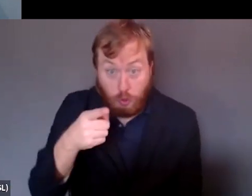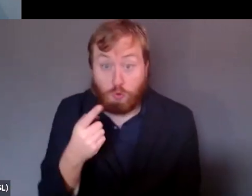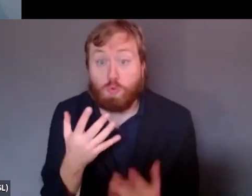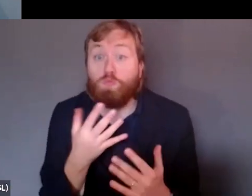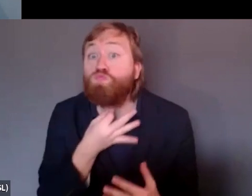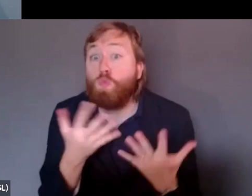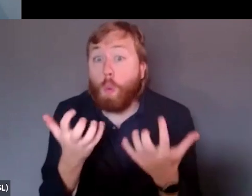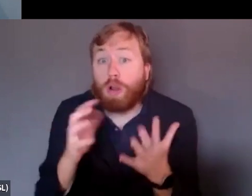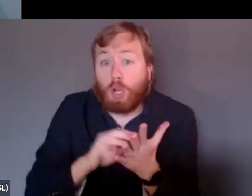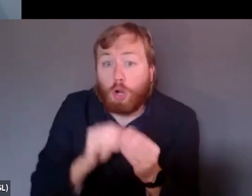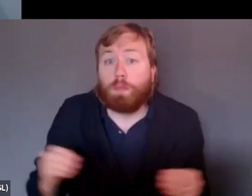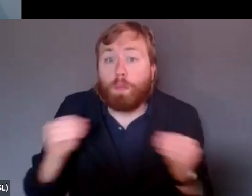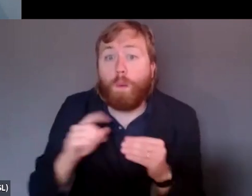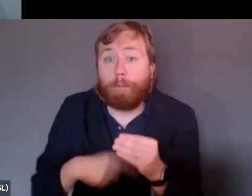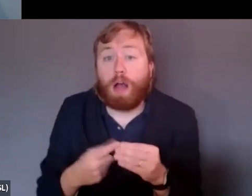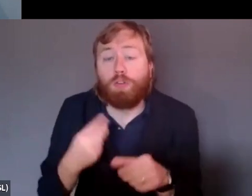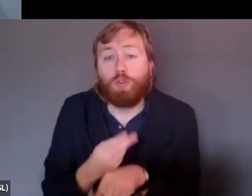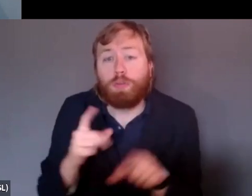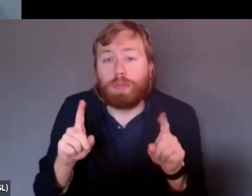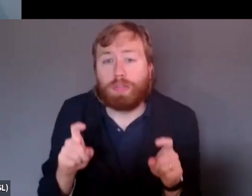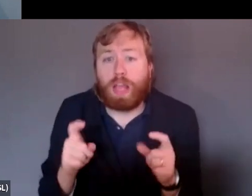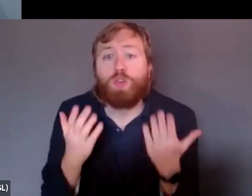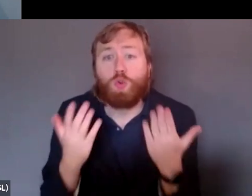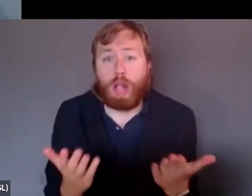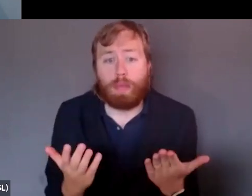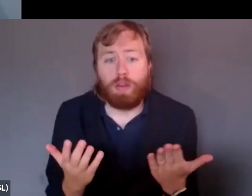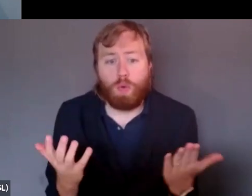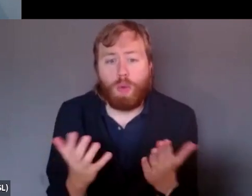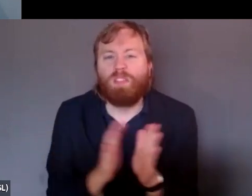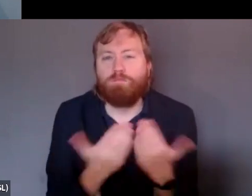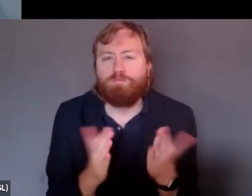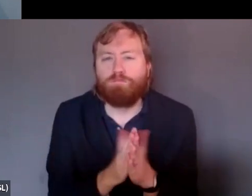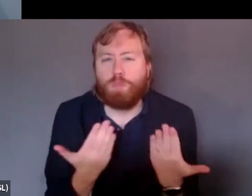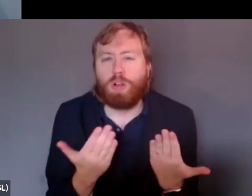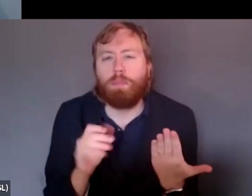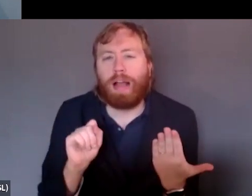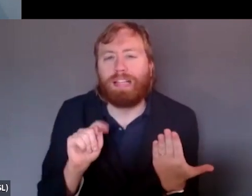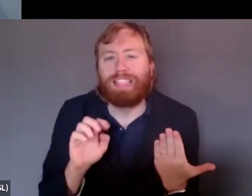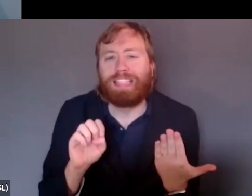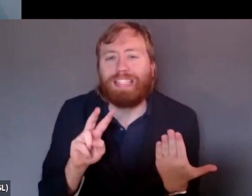two references that I like are both by Steve Krug. The book Don't Make Me Think. It's been around a long time.